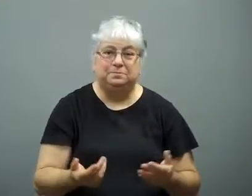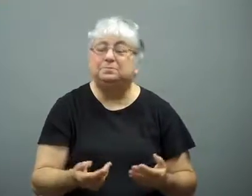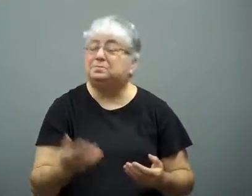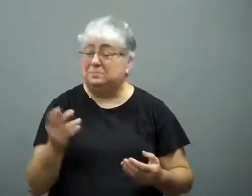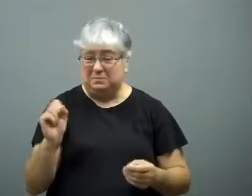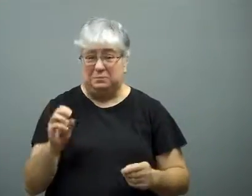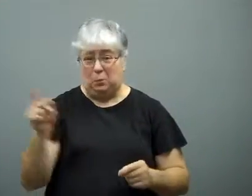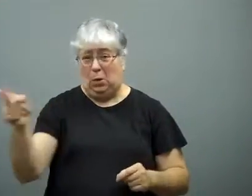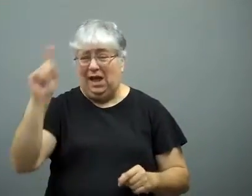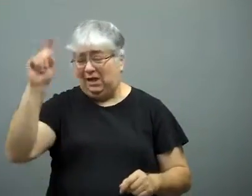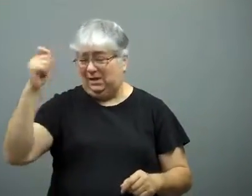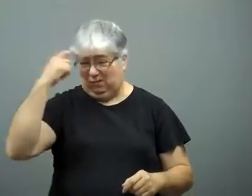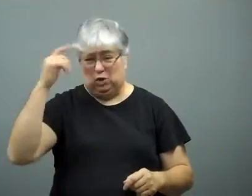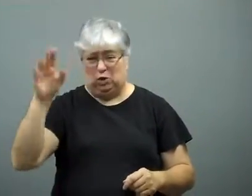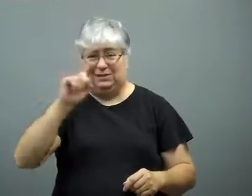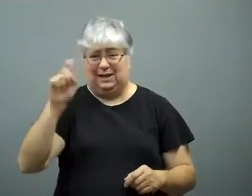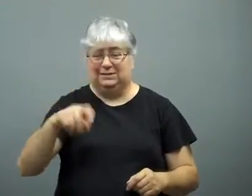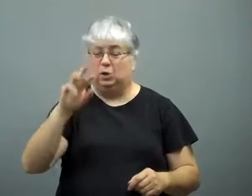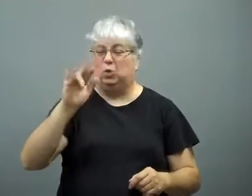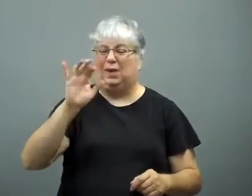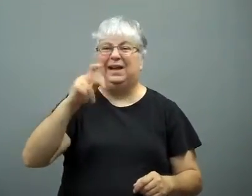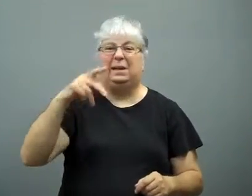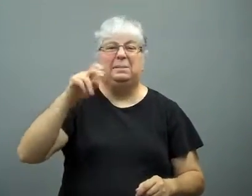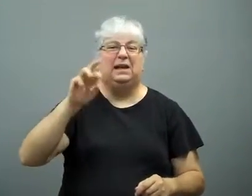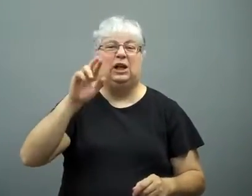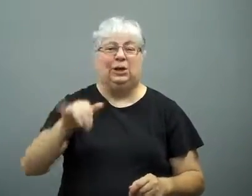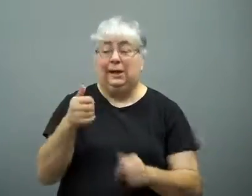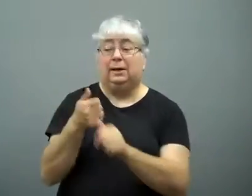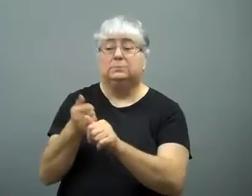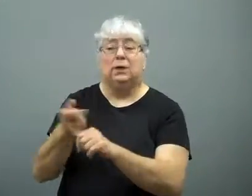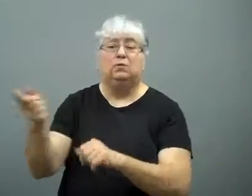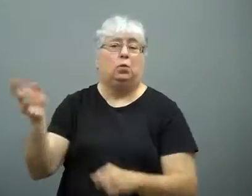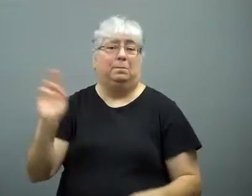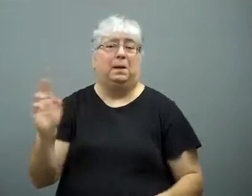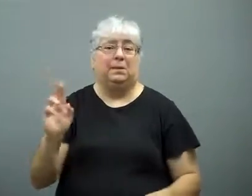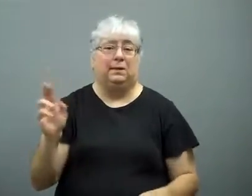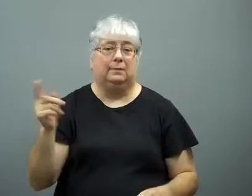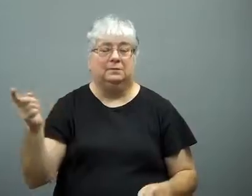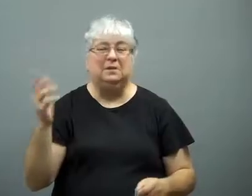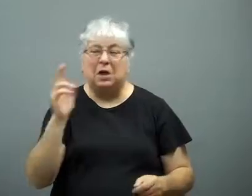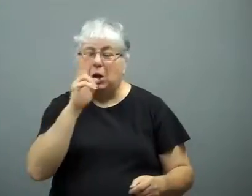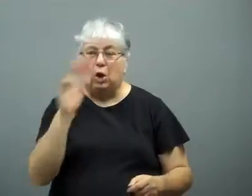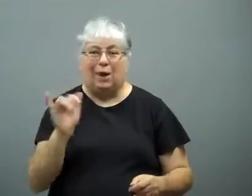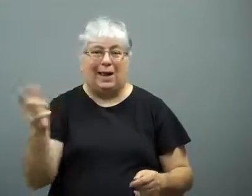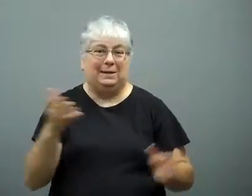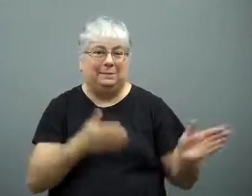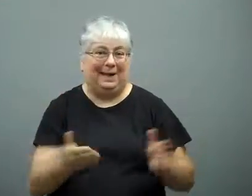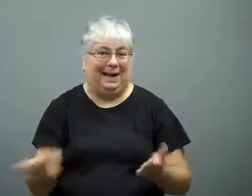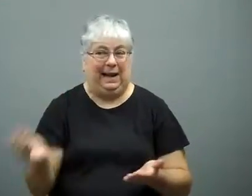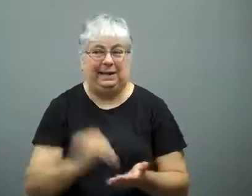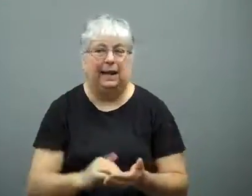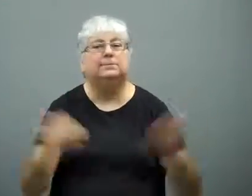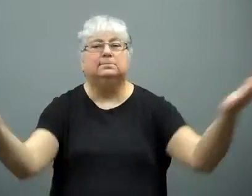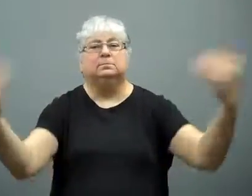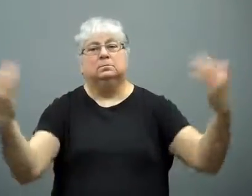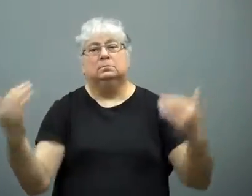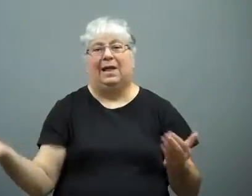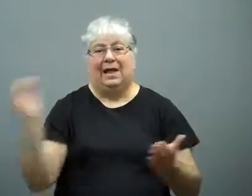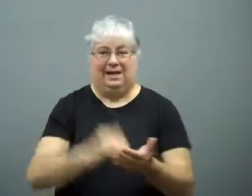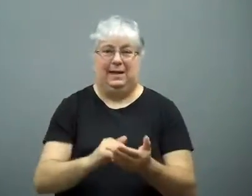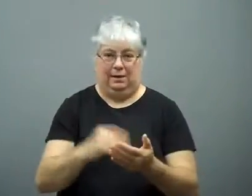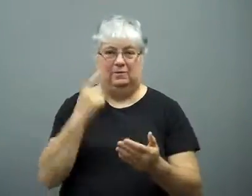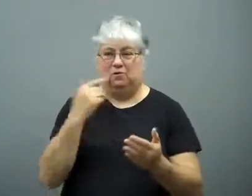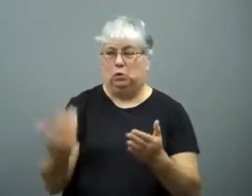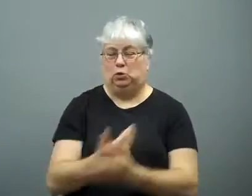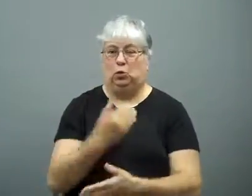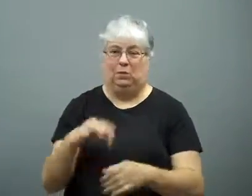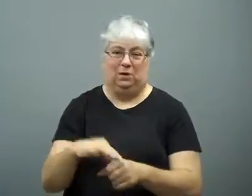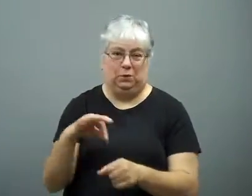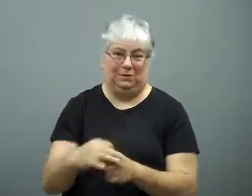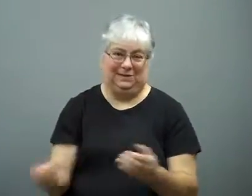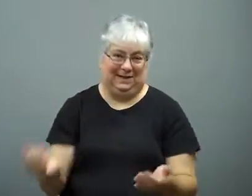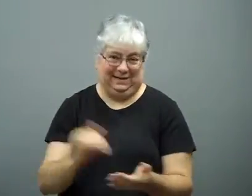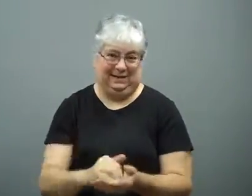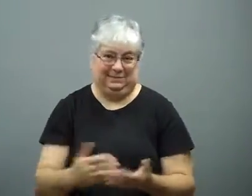Republican Governor Rick Perry is apparently planning to call another session